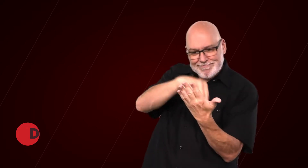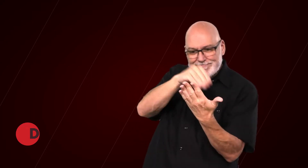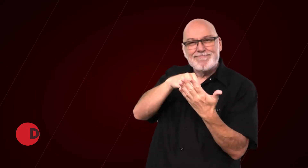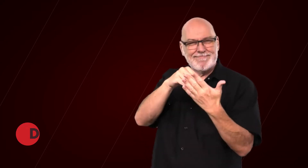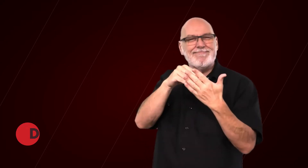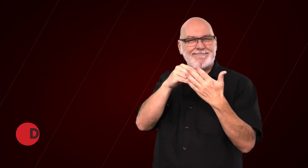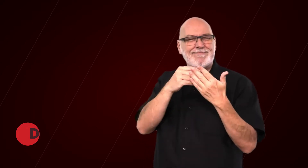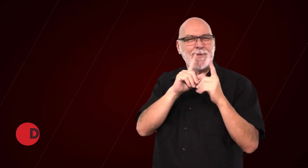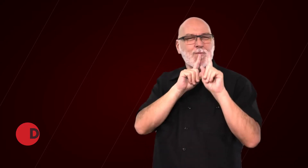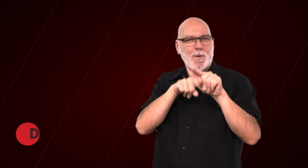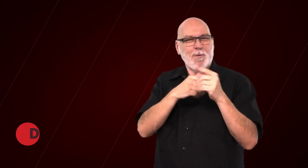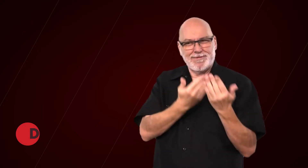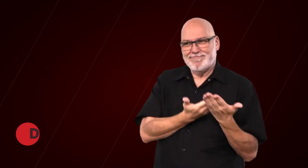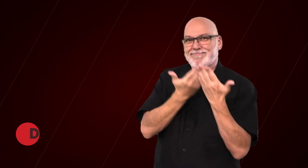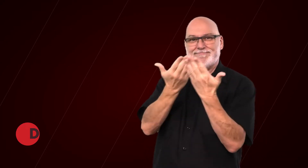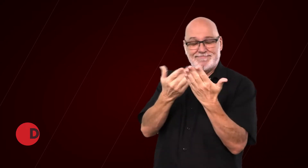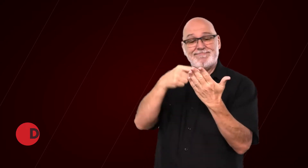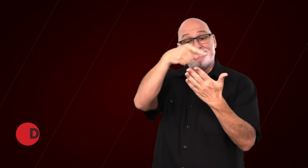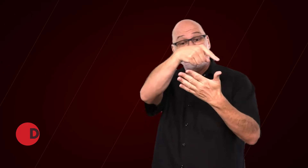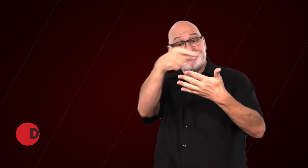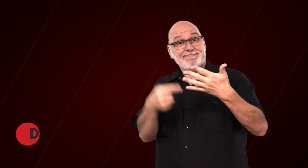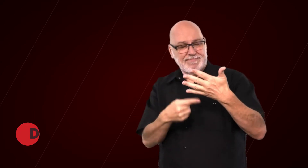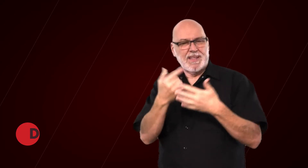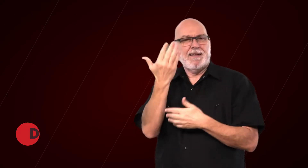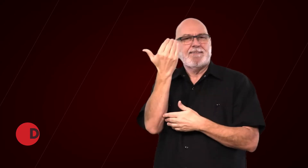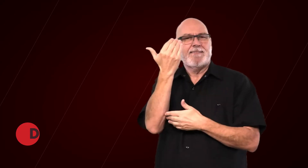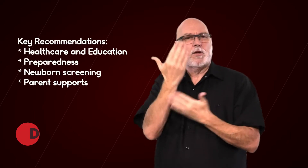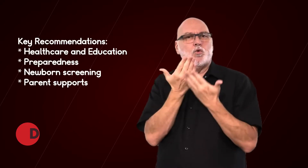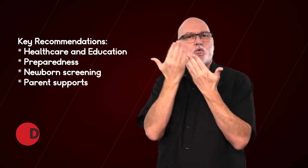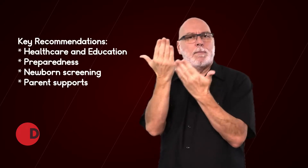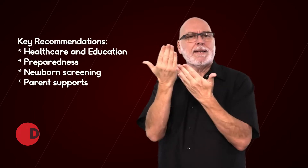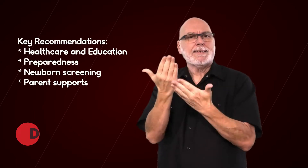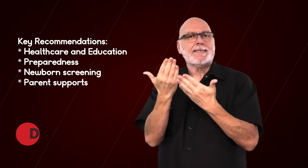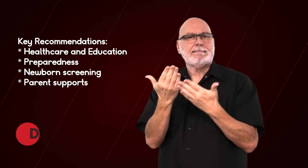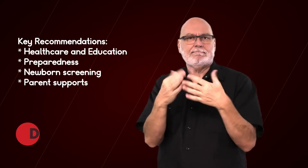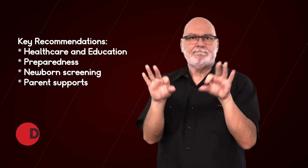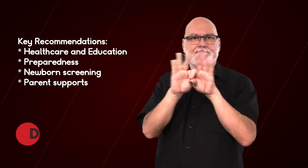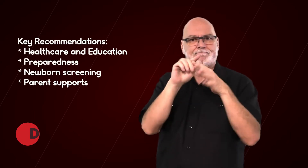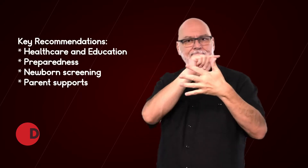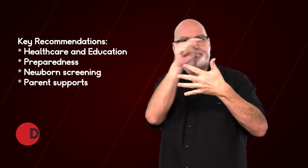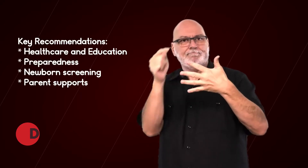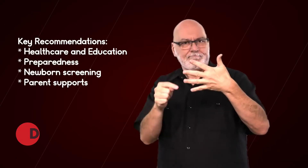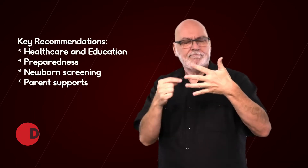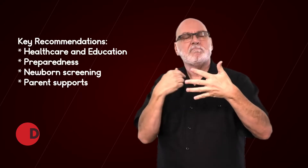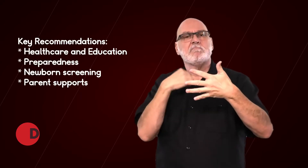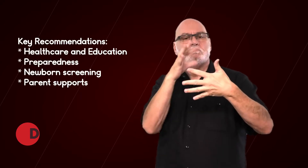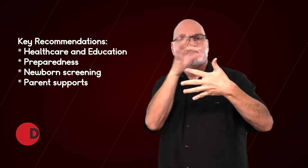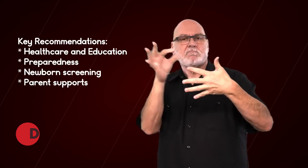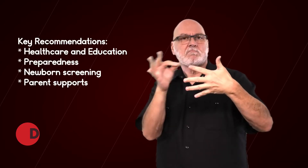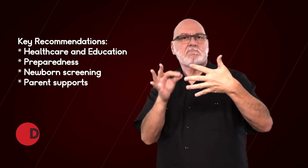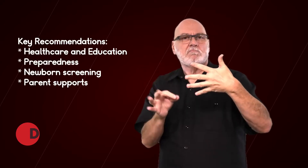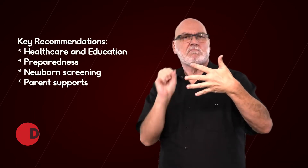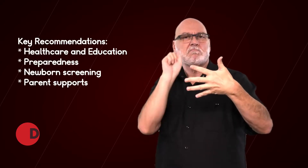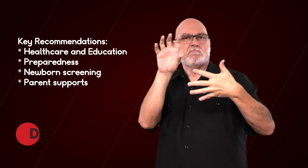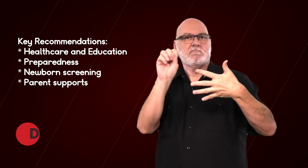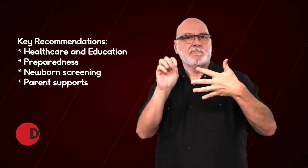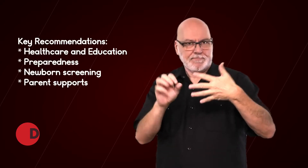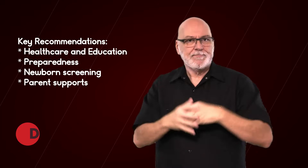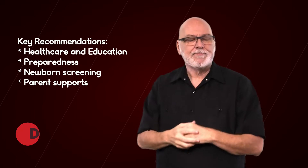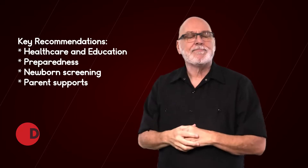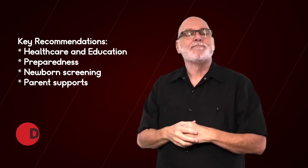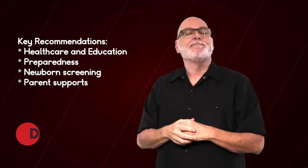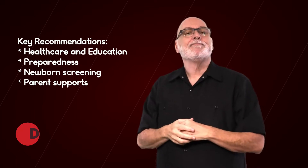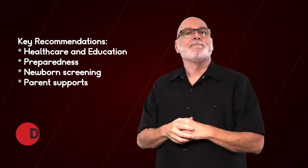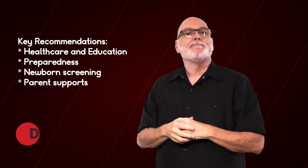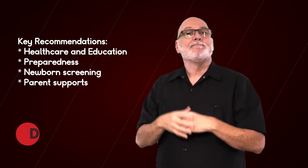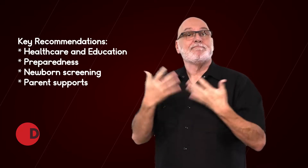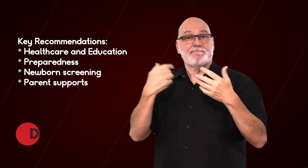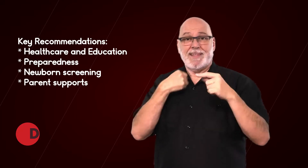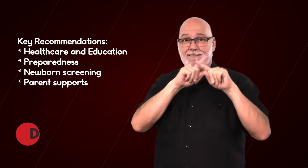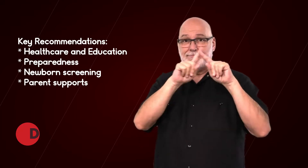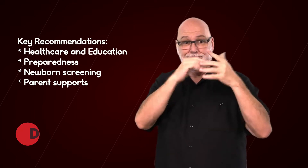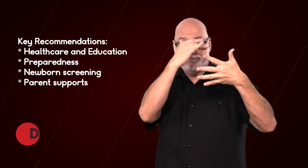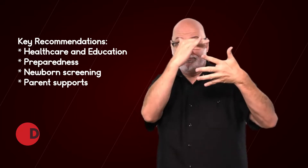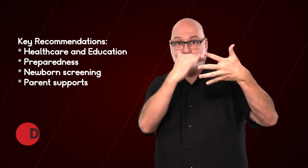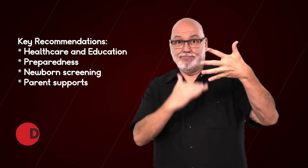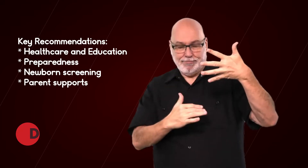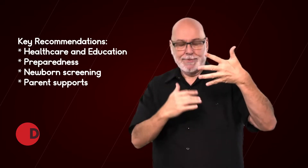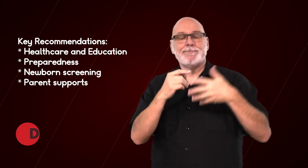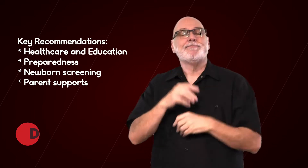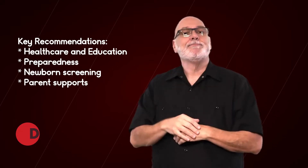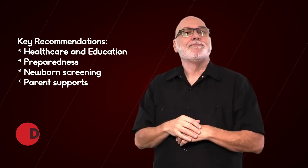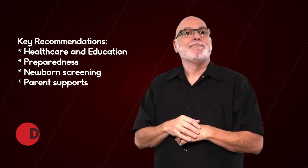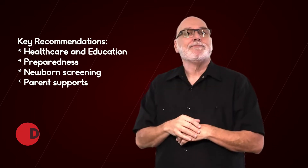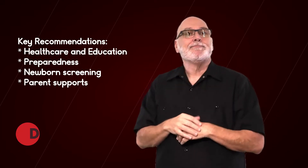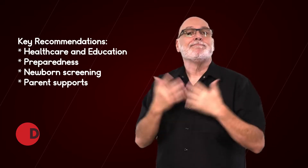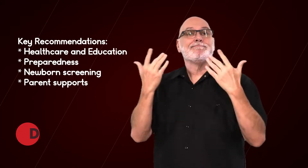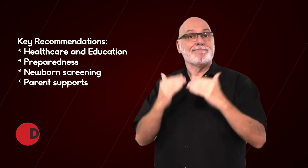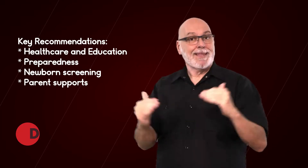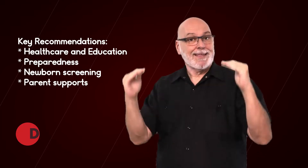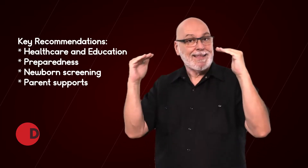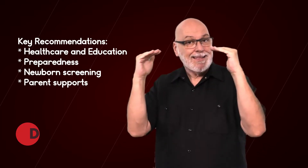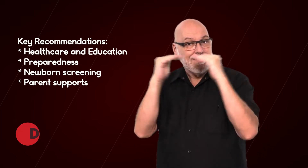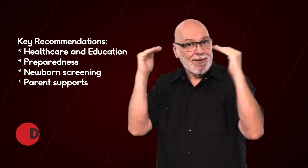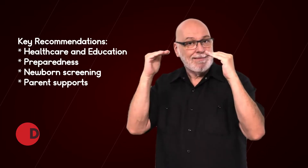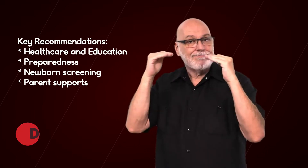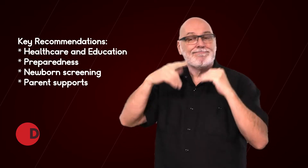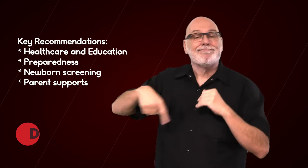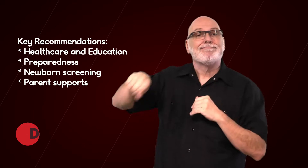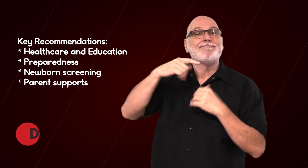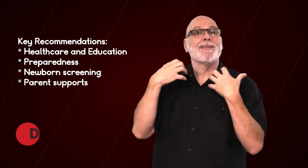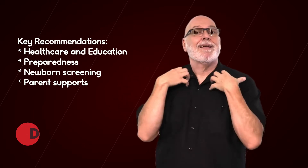Commission has resulted in 15 key recommendations: equity in the